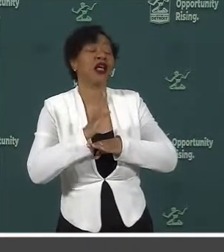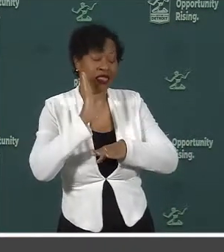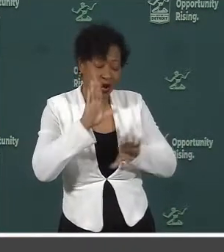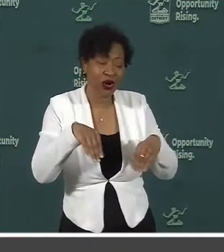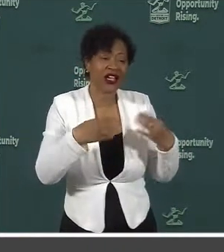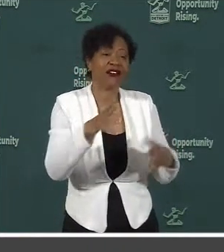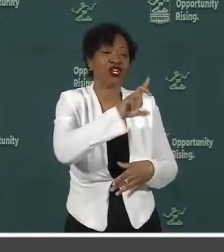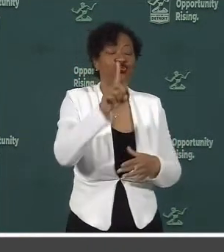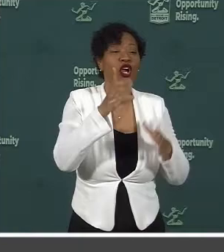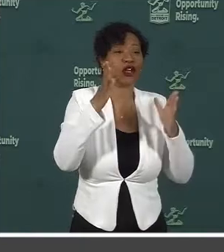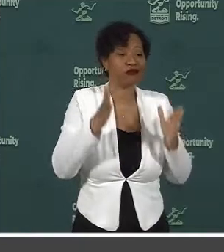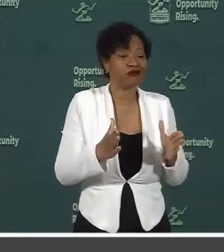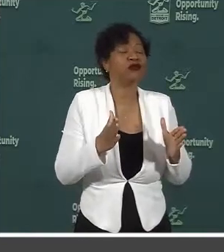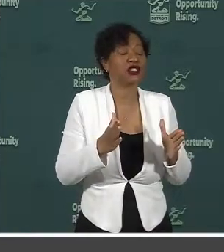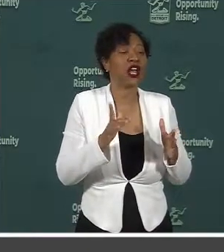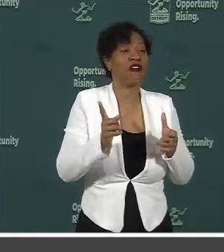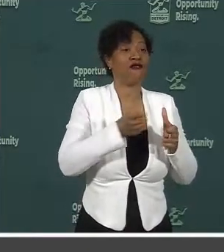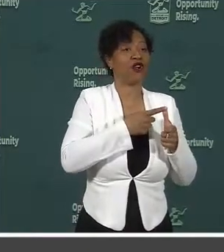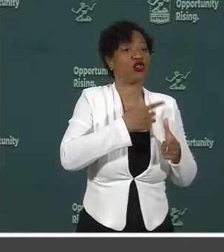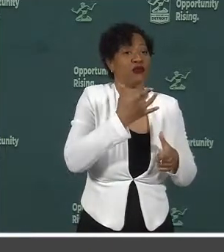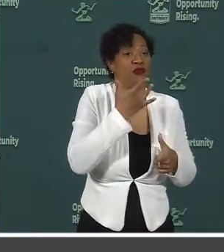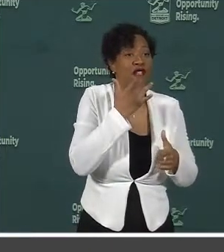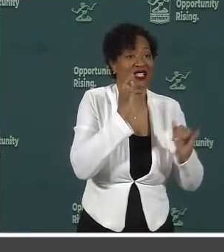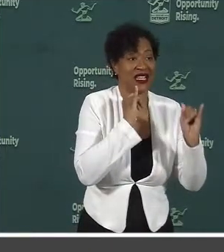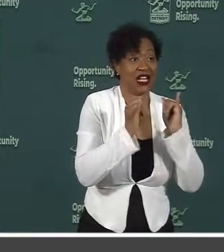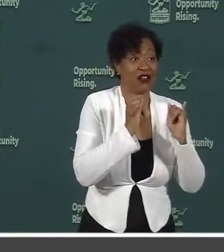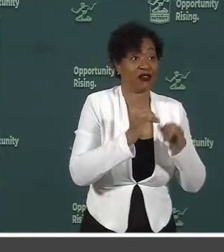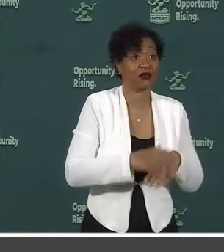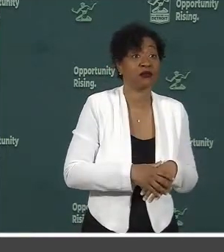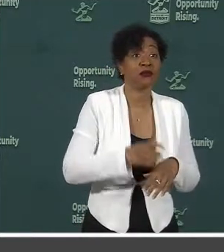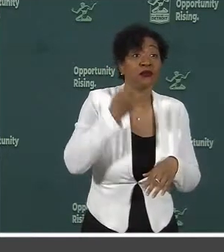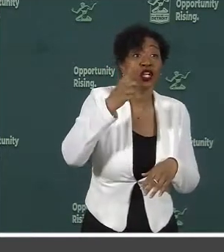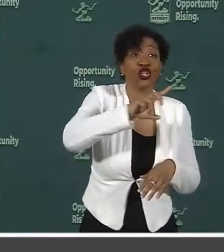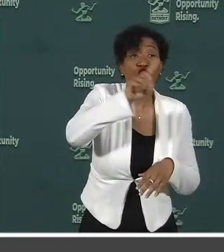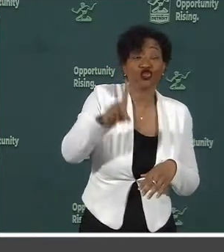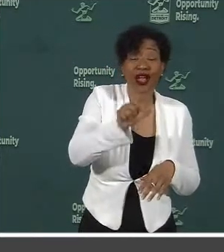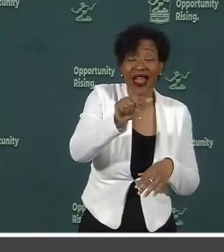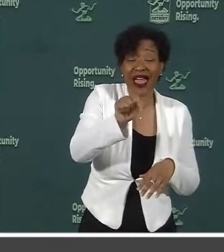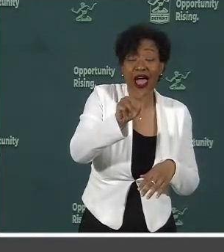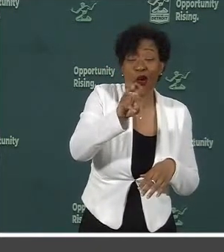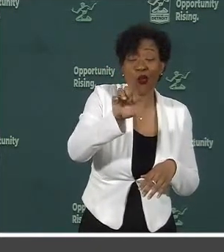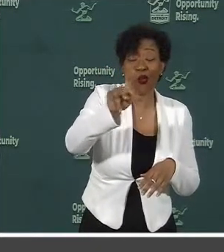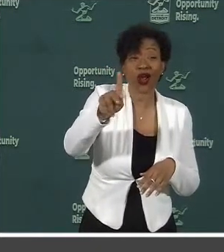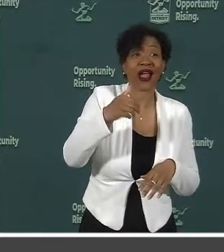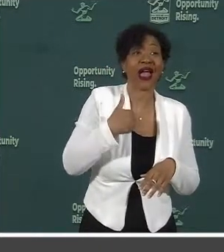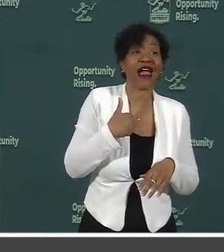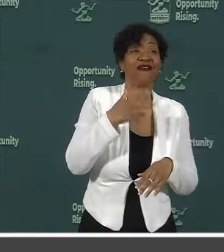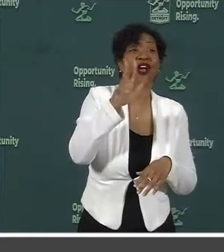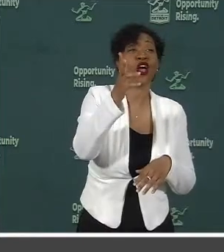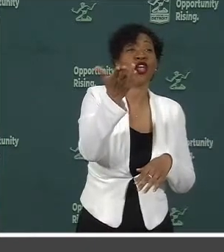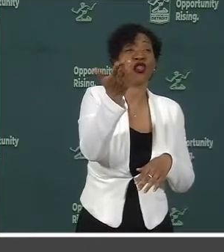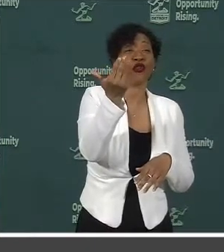EVEN WITH ALL THAT TODAY DETROIT AT WORK HAS MORE THAN 13000 VACANT JOBS AND I WANT TO